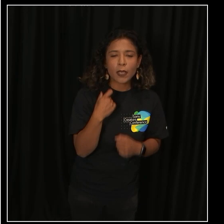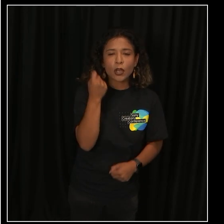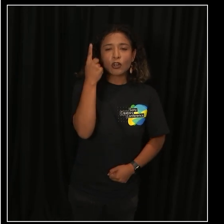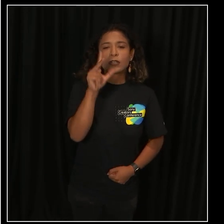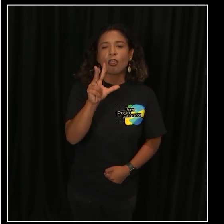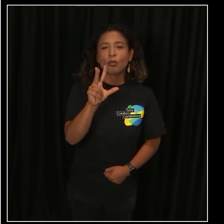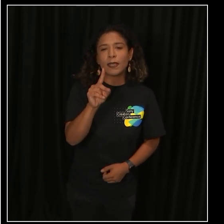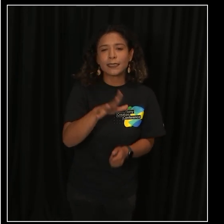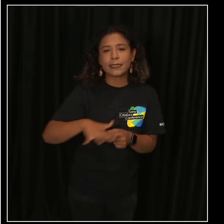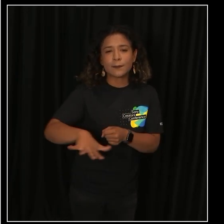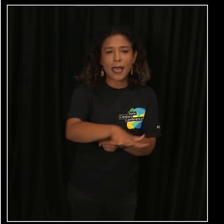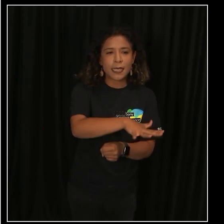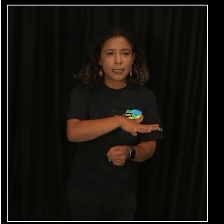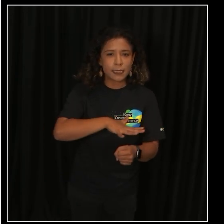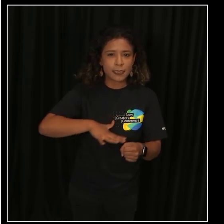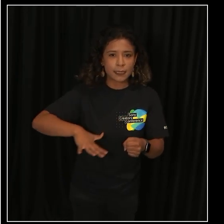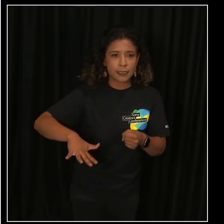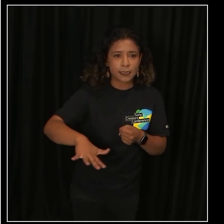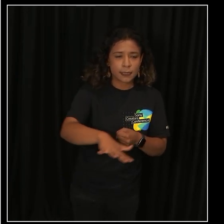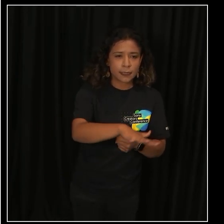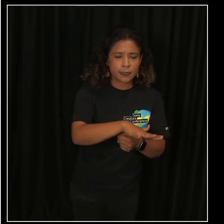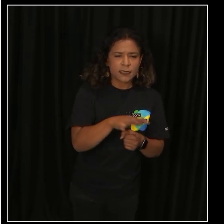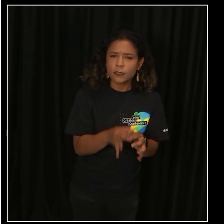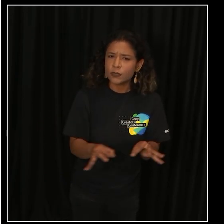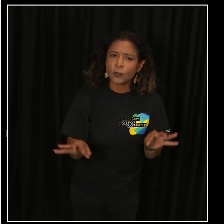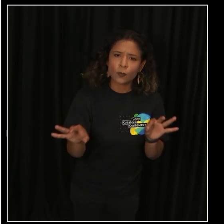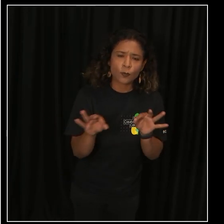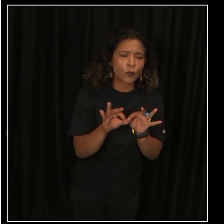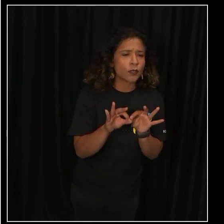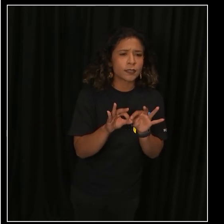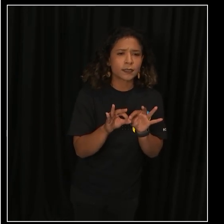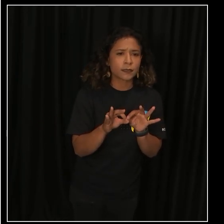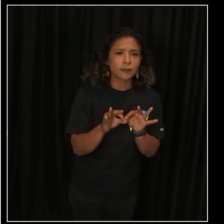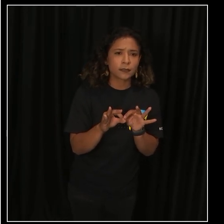It is important to position it in easily the other position.